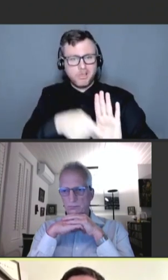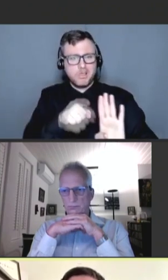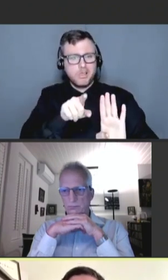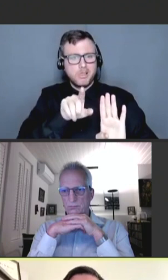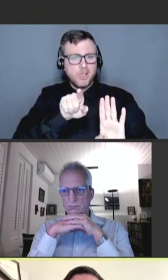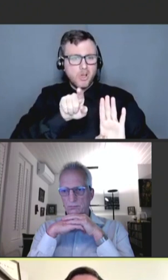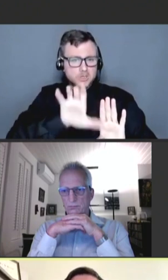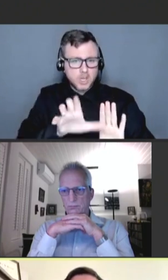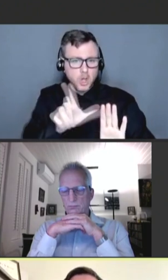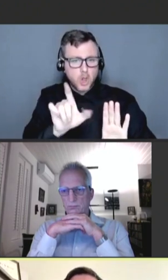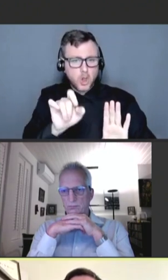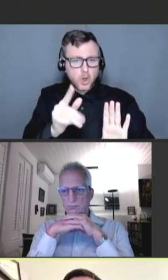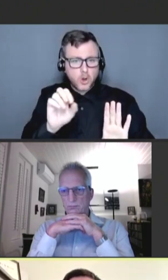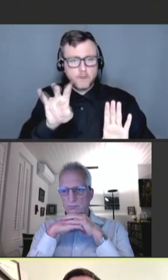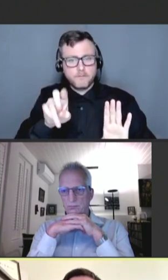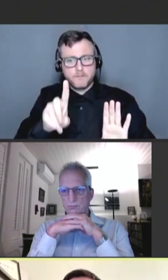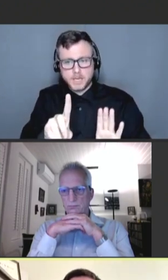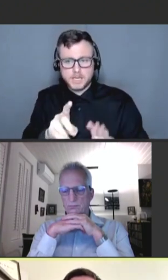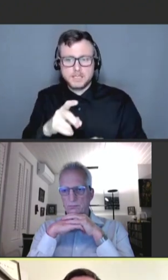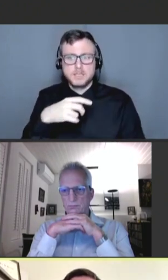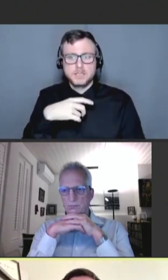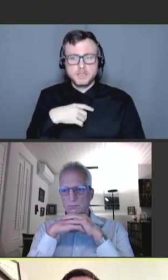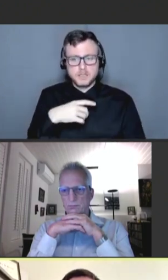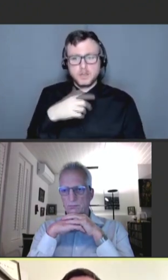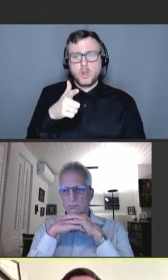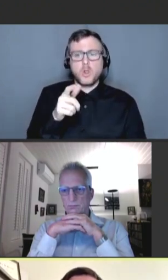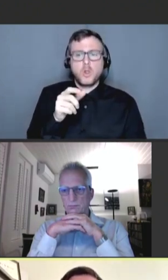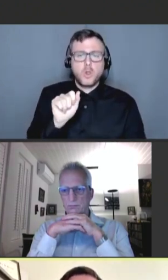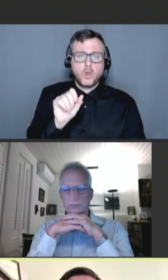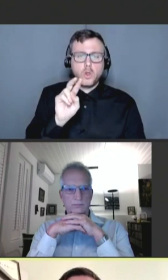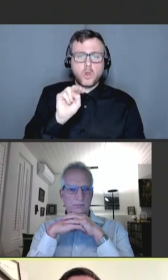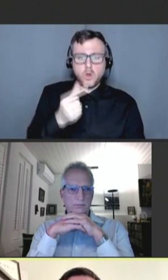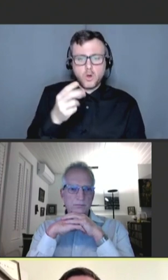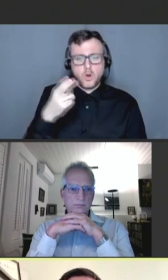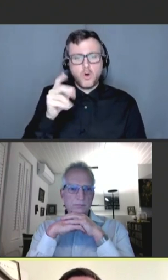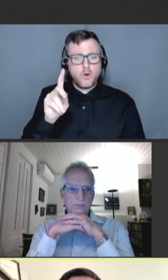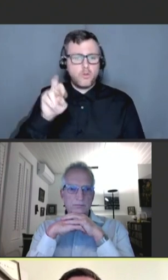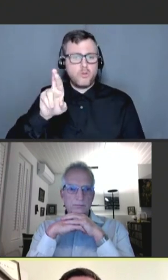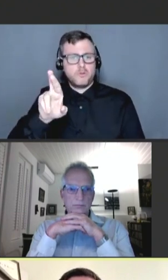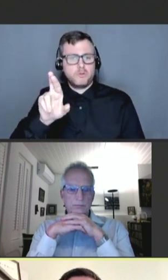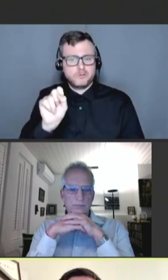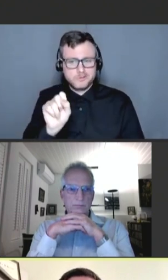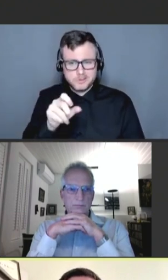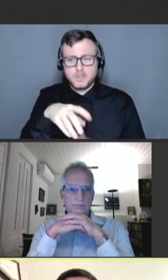the term, referring to themselves as long haulers, and I think this really will go down in the annals